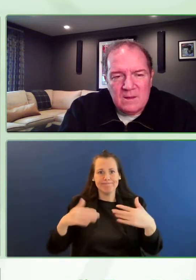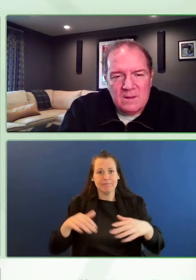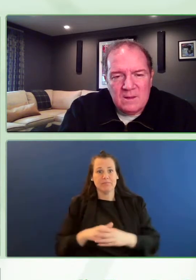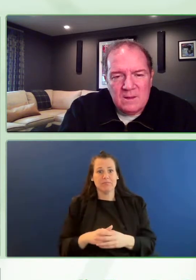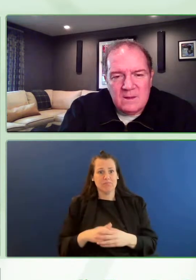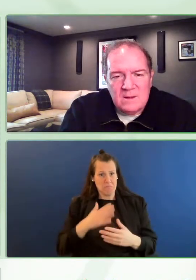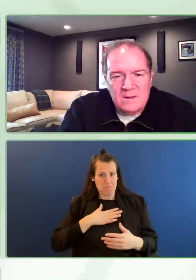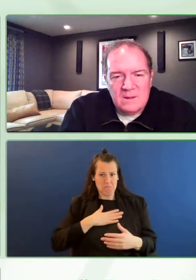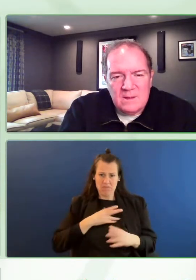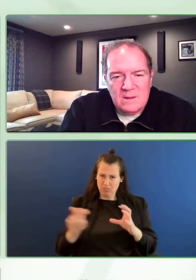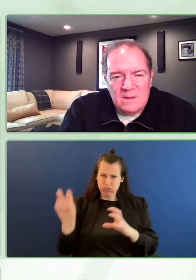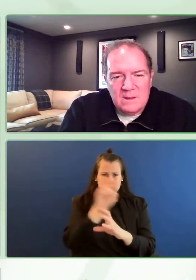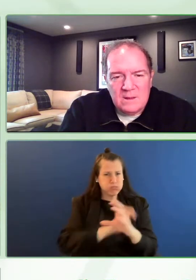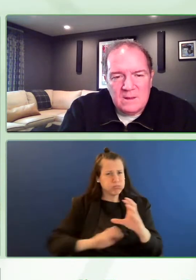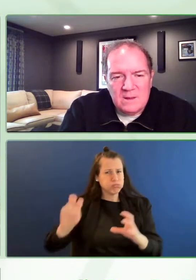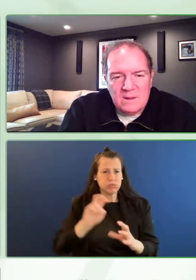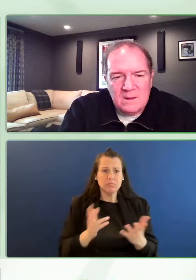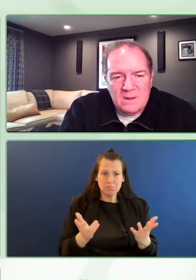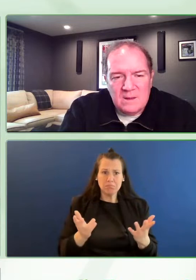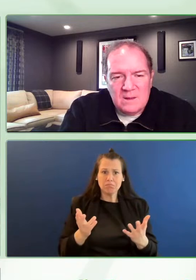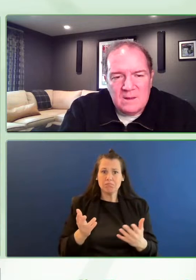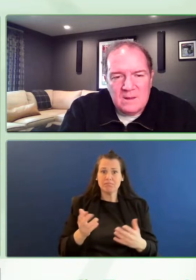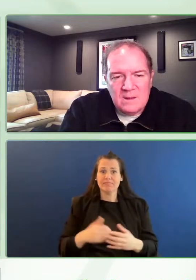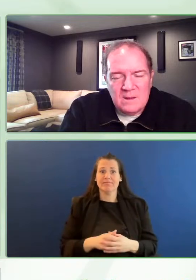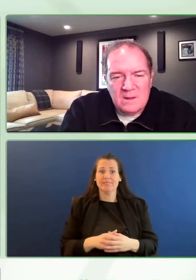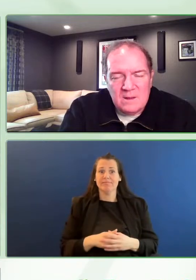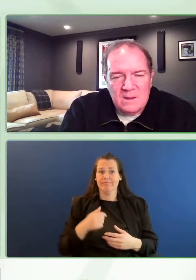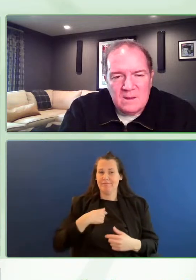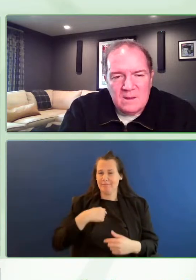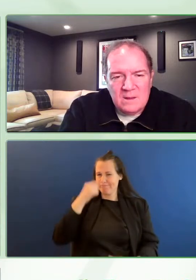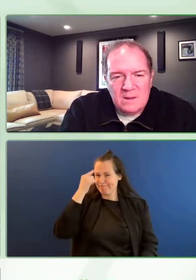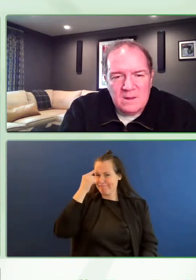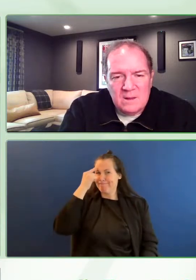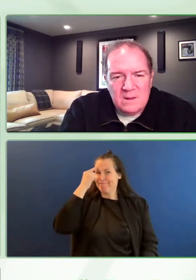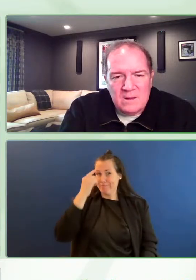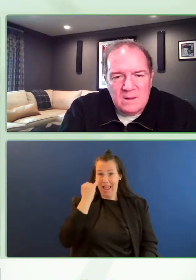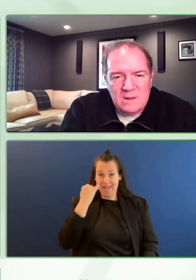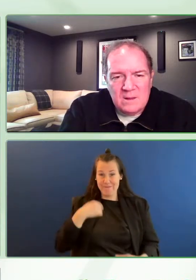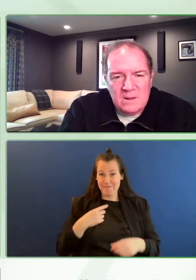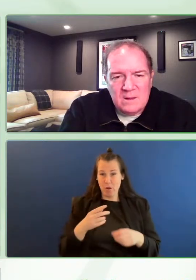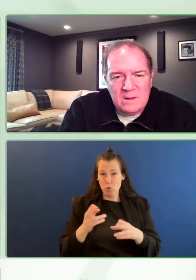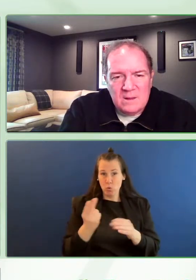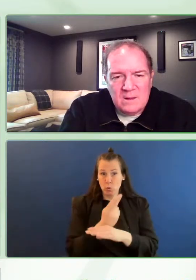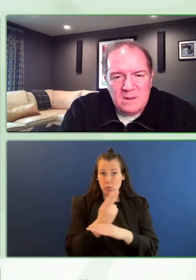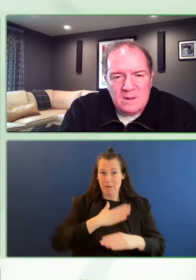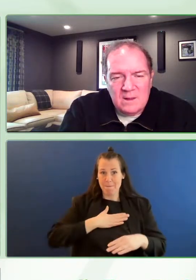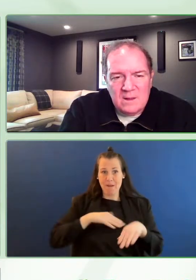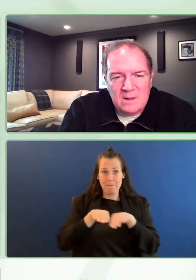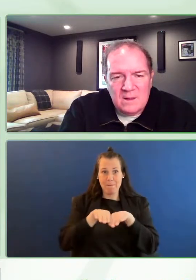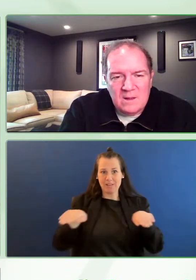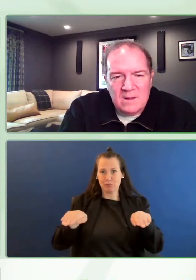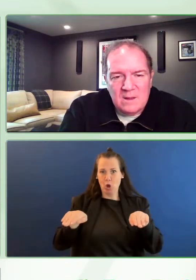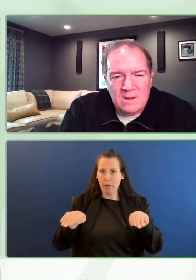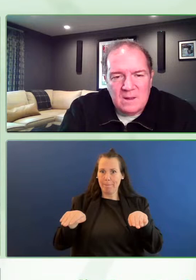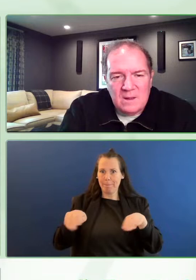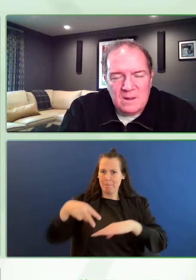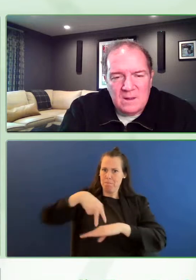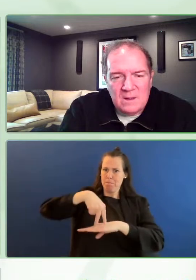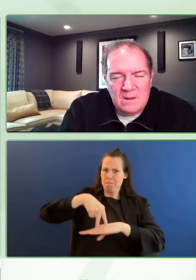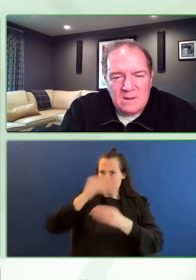Empowered by my independence and desire to explore and to show others that so many things are possible.